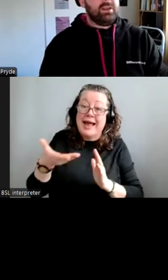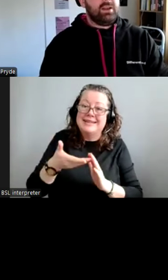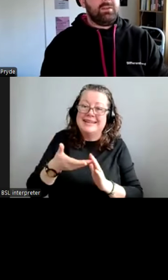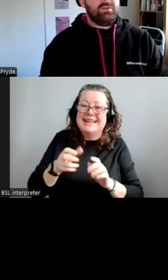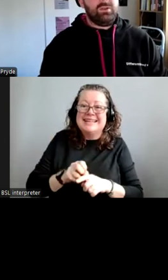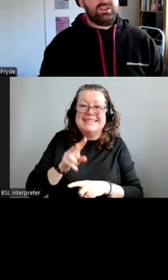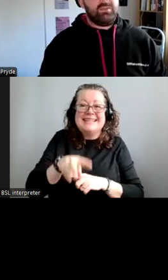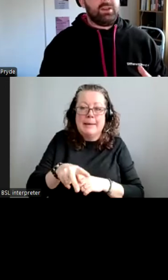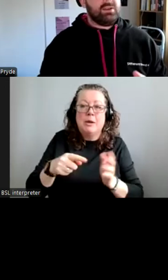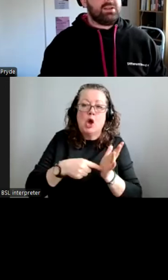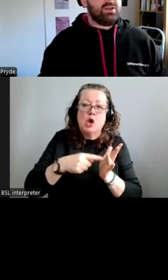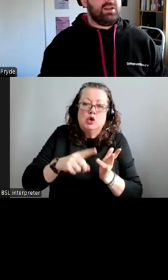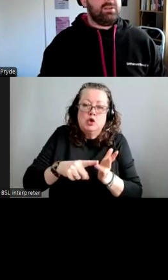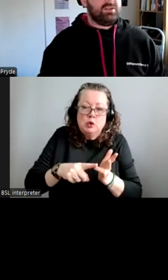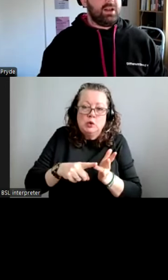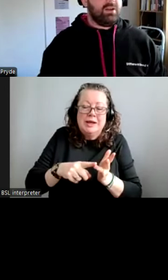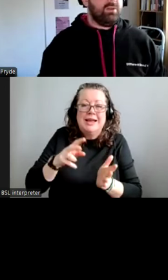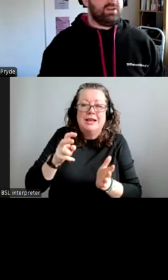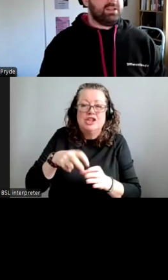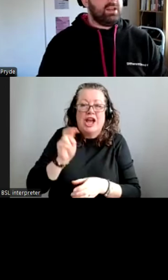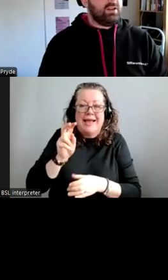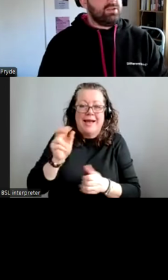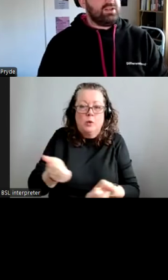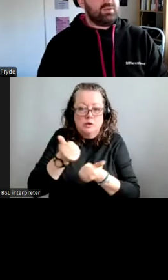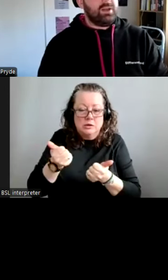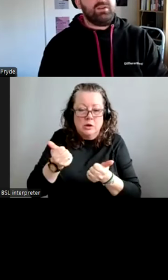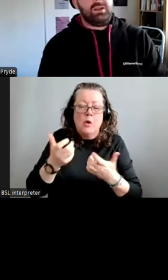and use skip links as a way to allow assistive technology to quickly